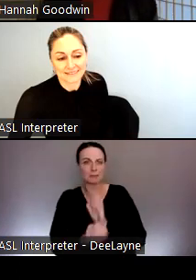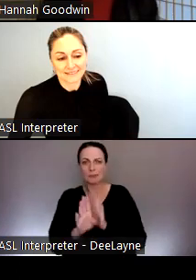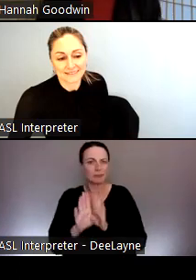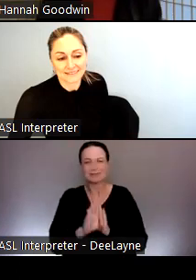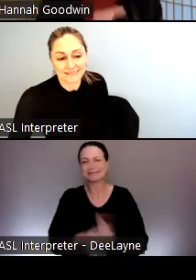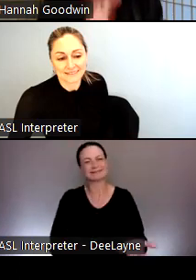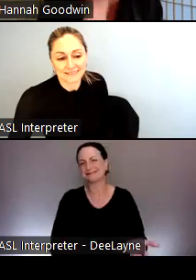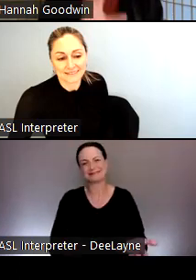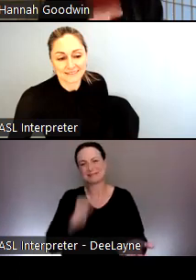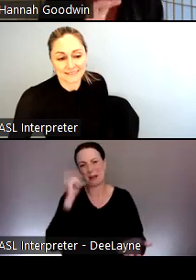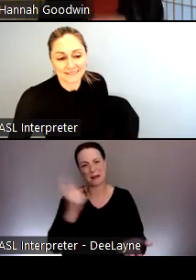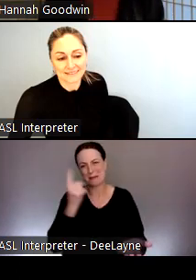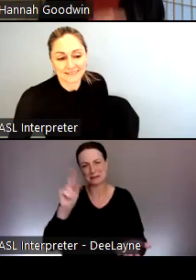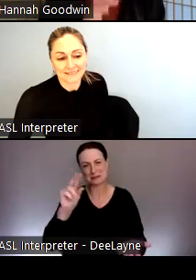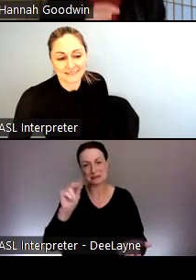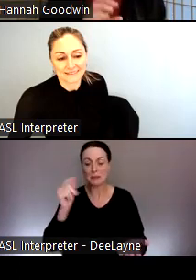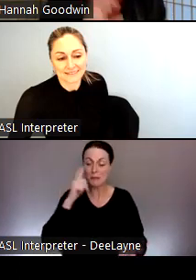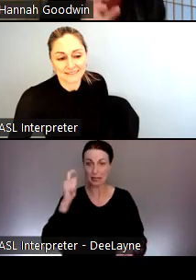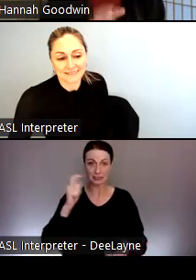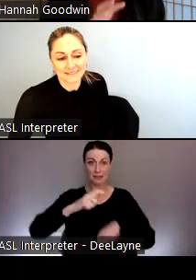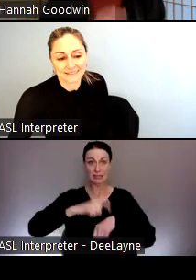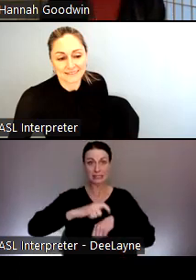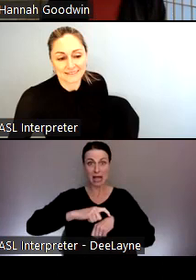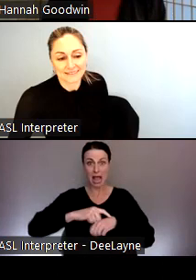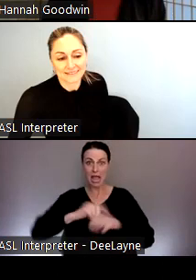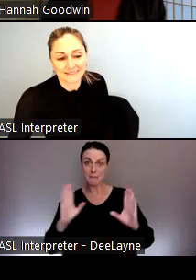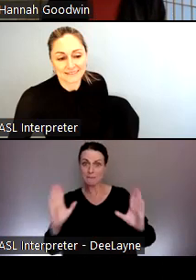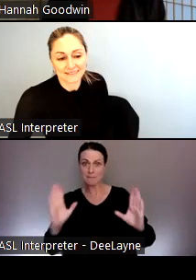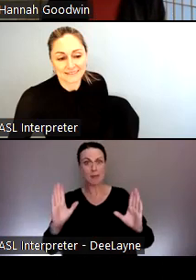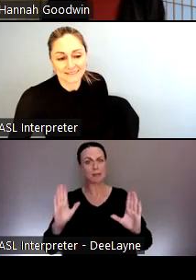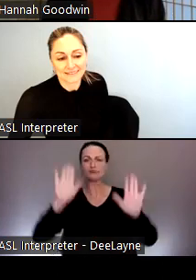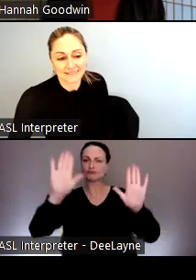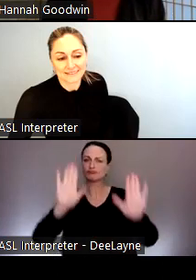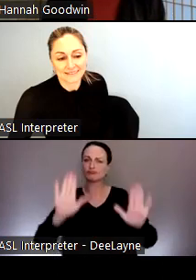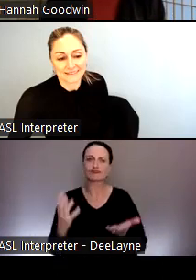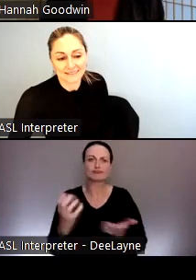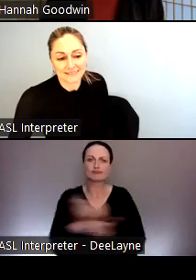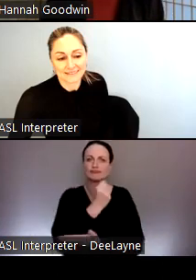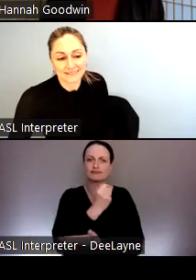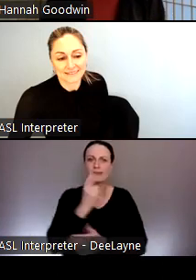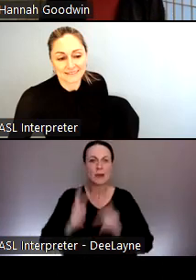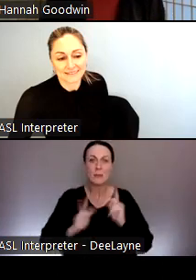but because of the timeframe, this is a really great opportunity for people to do that,